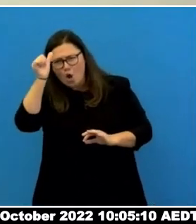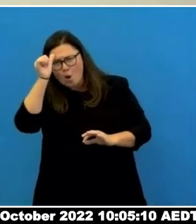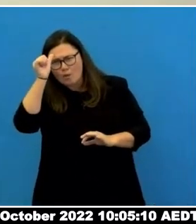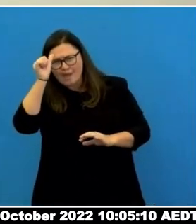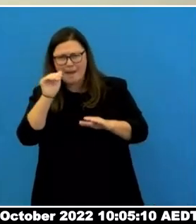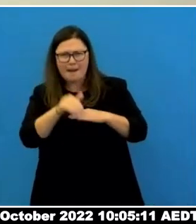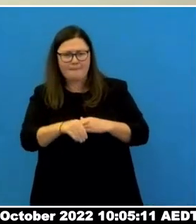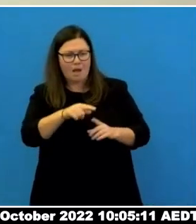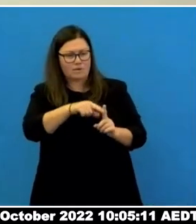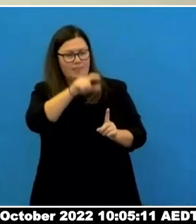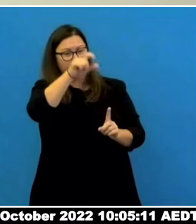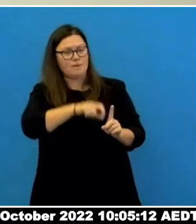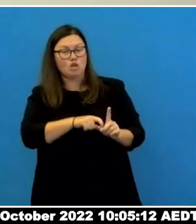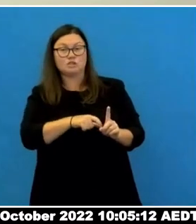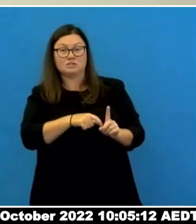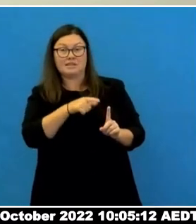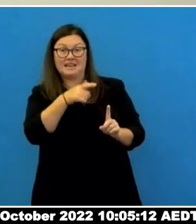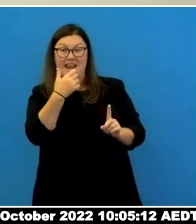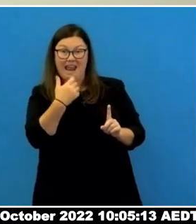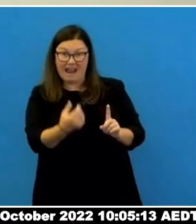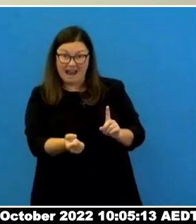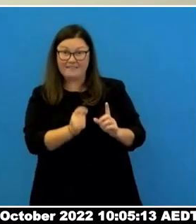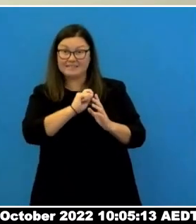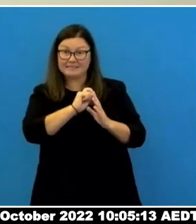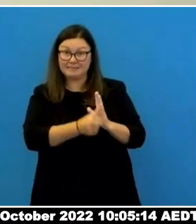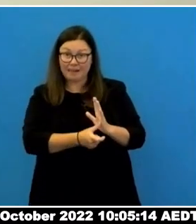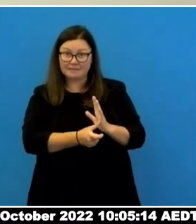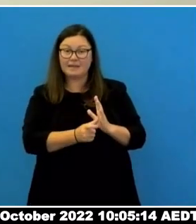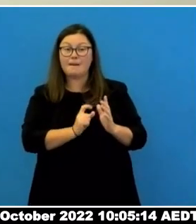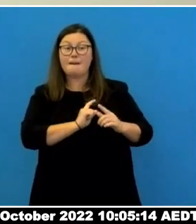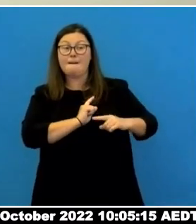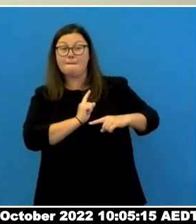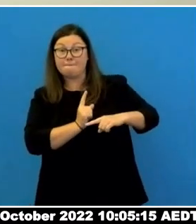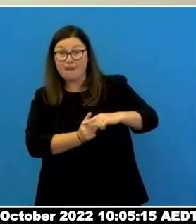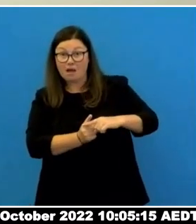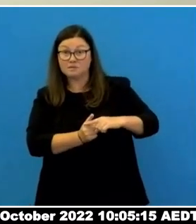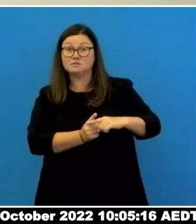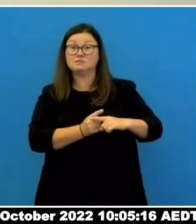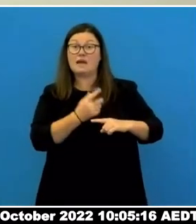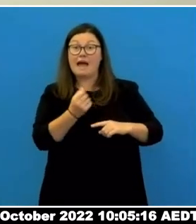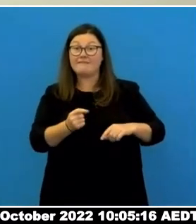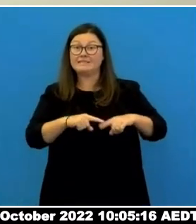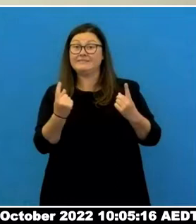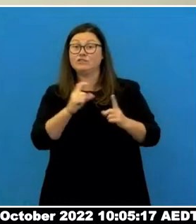can intersect with and compound experiences of racism. In consultations, the Human Rights Commission